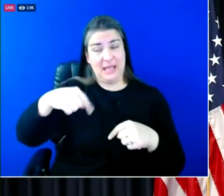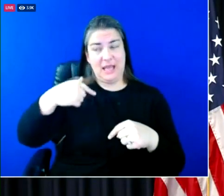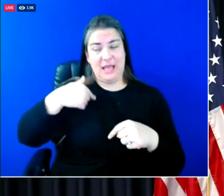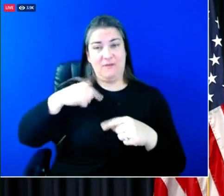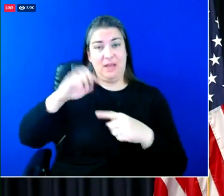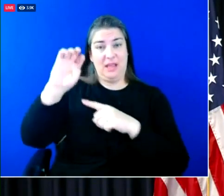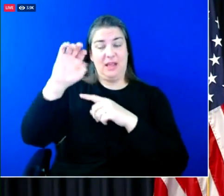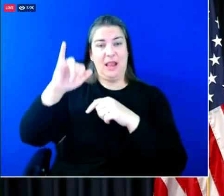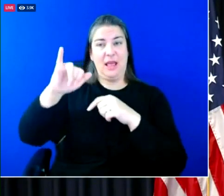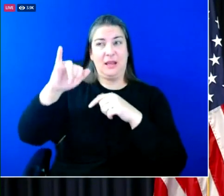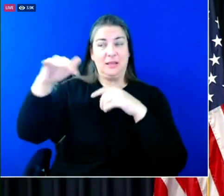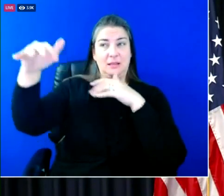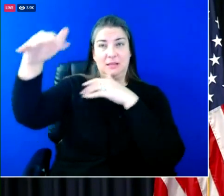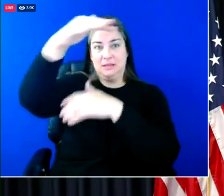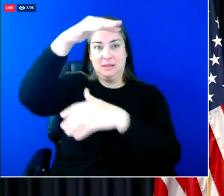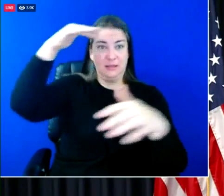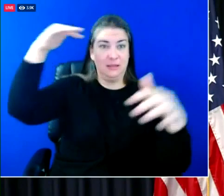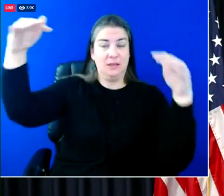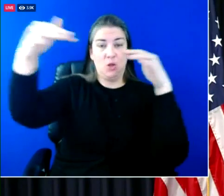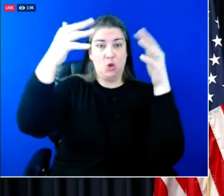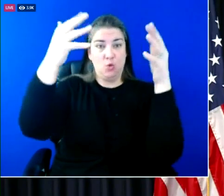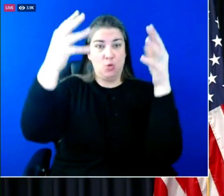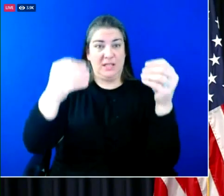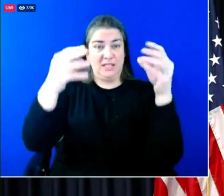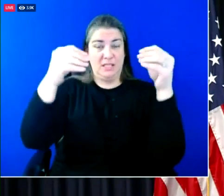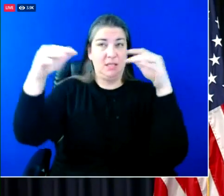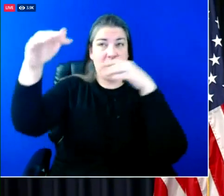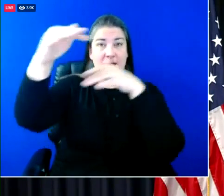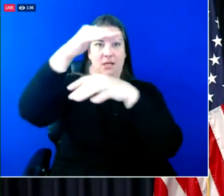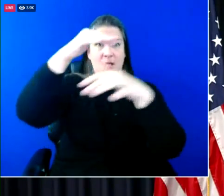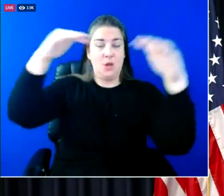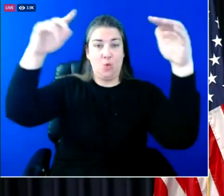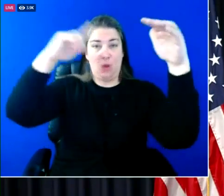precipitation comes from a very high level and it goes through levels as it